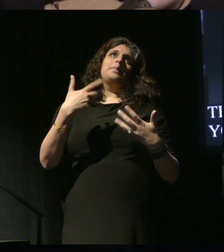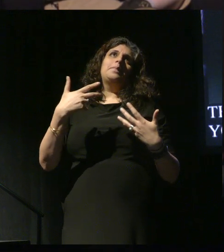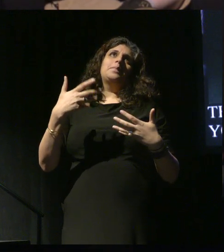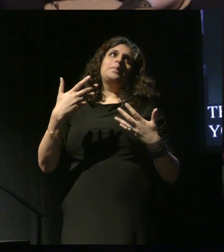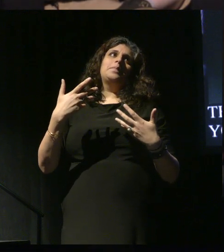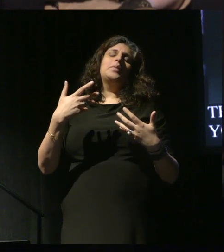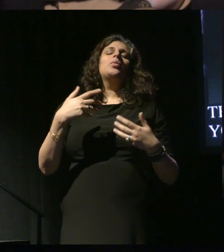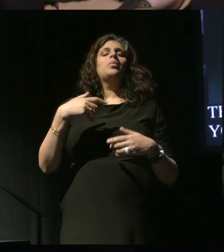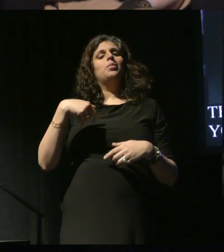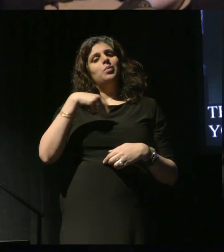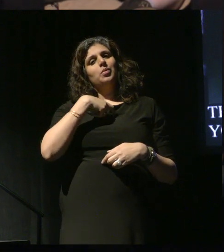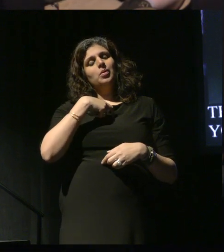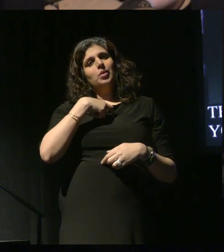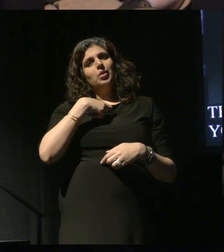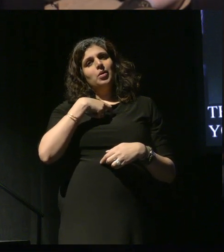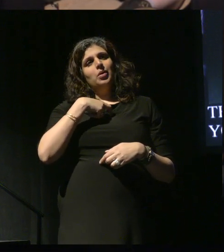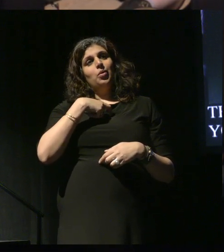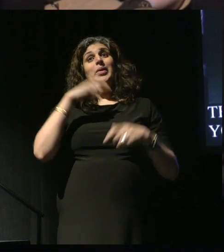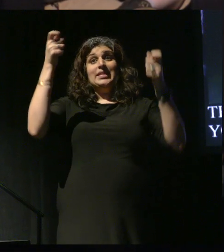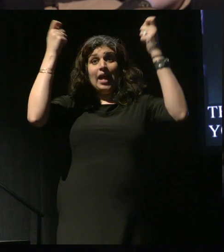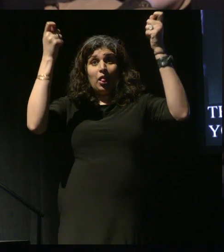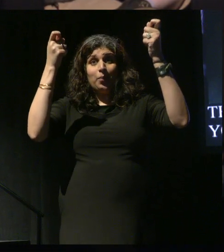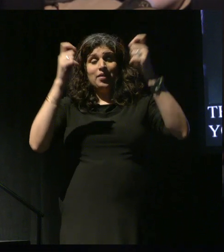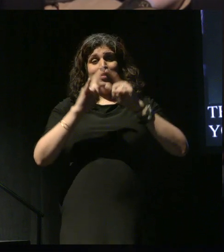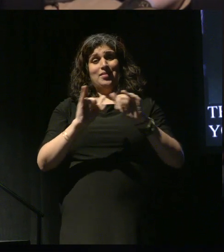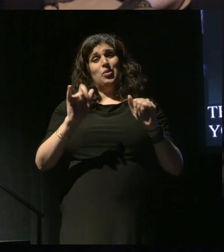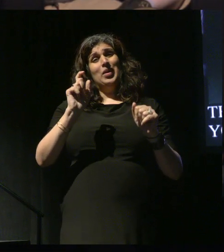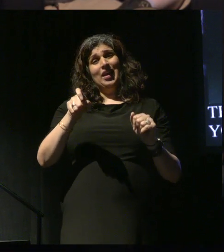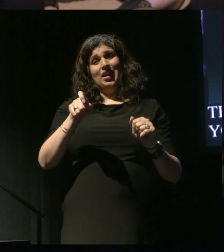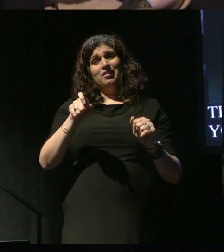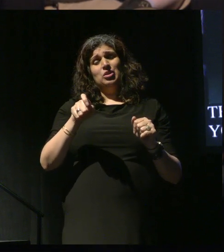you know that we celebrate, but we also at times have to mourn, right.